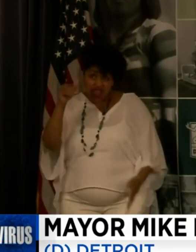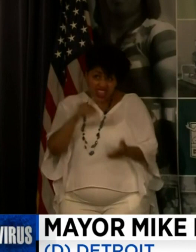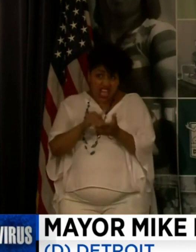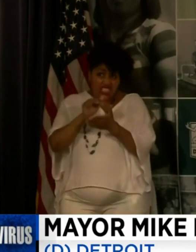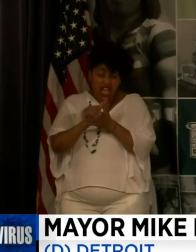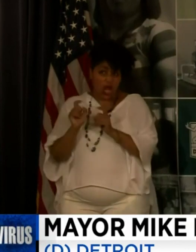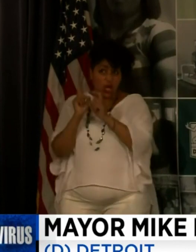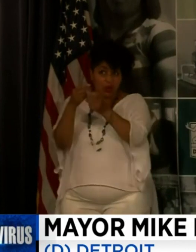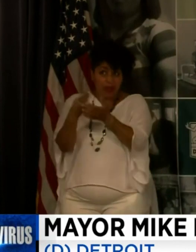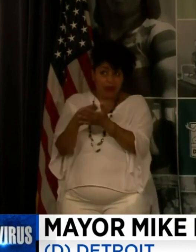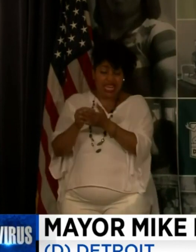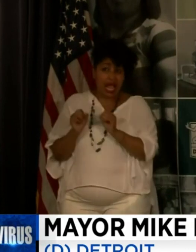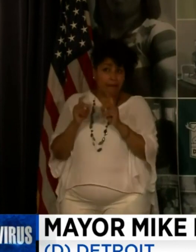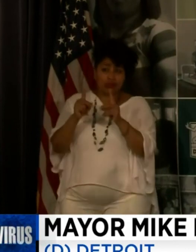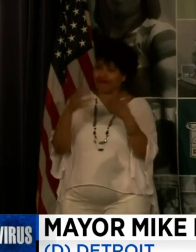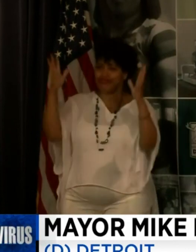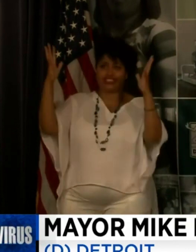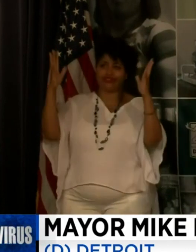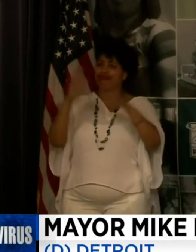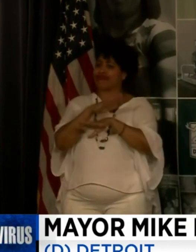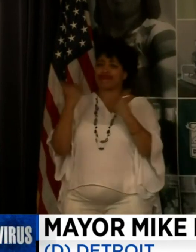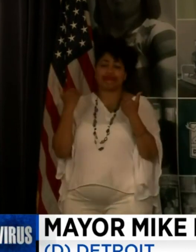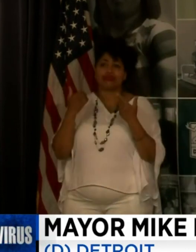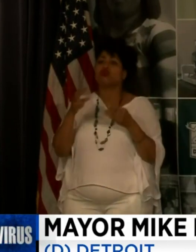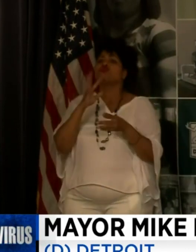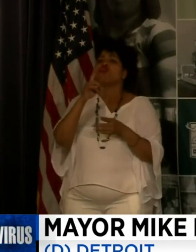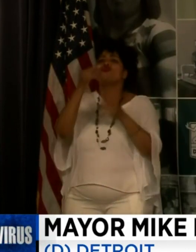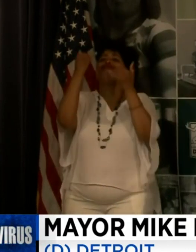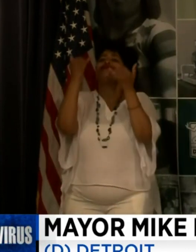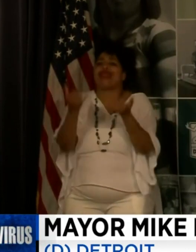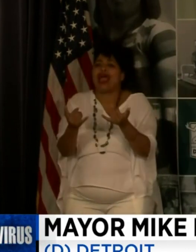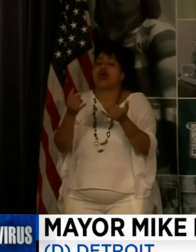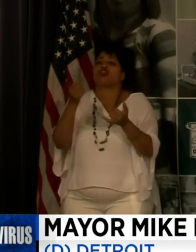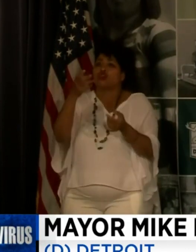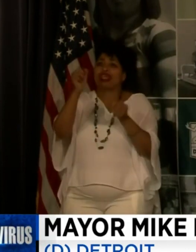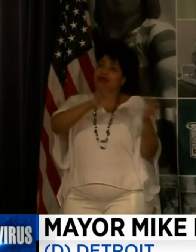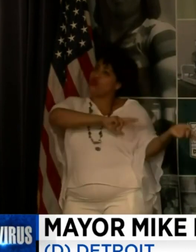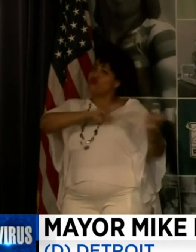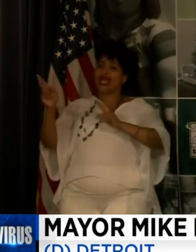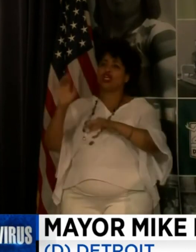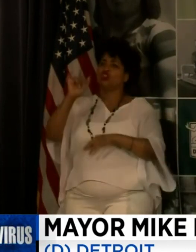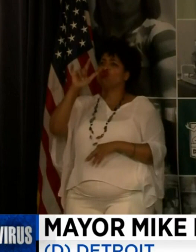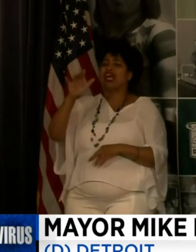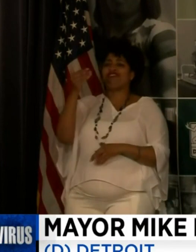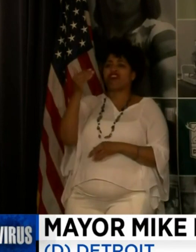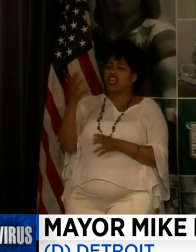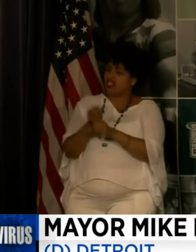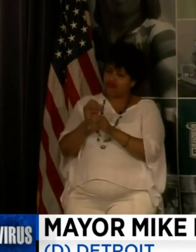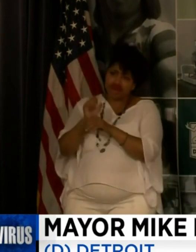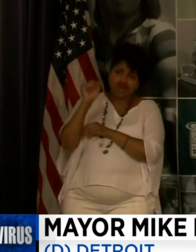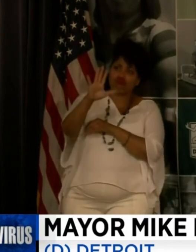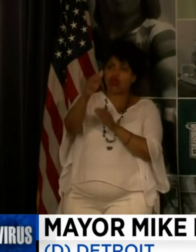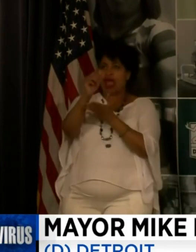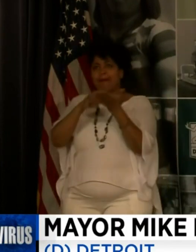IF YOU MISS THIS, YOUR $20,000 GRANT OPPORTUNITY IS GONE, AND GRANT OPPORTUNITY IS GONE, AND WE’RE TALKING TO YOU TODAY SO THAT YOU ARE READY RIGHT ON JULY